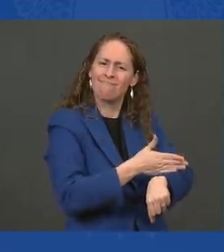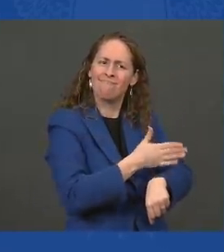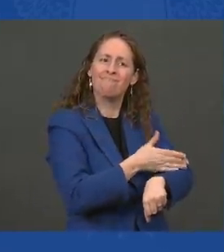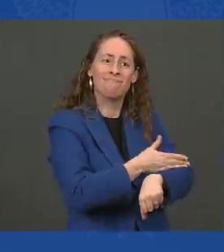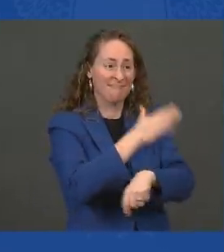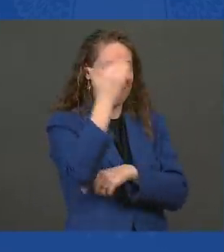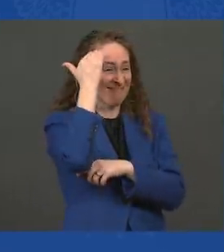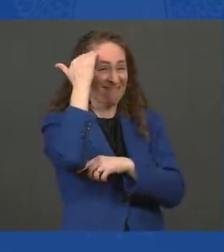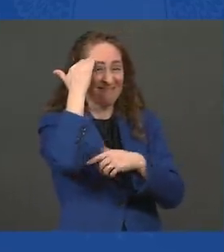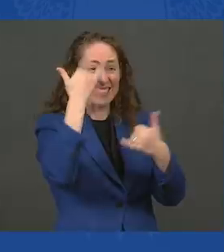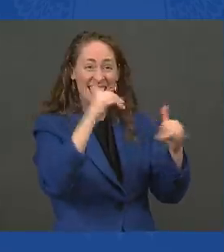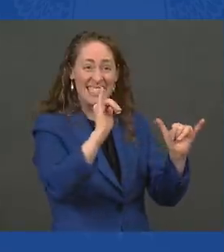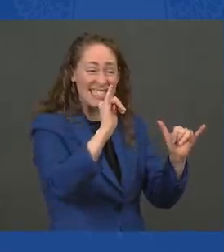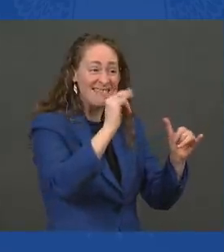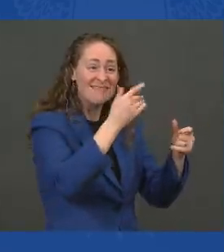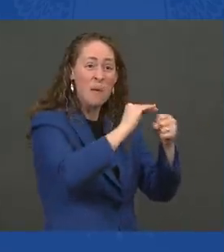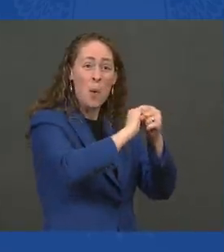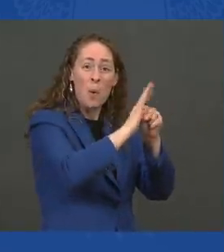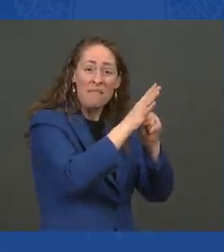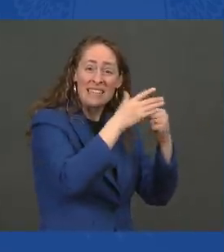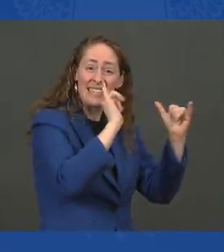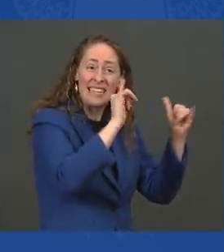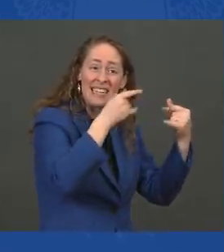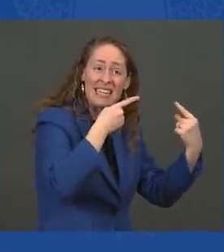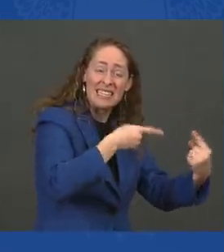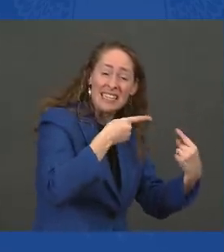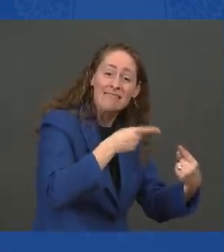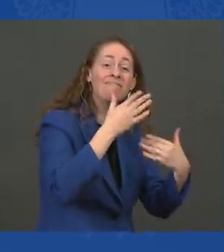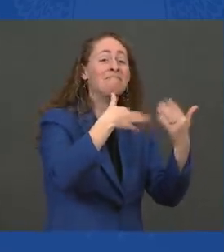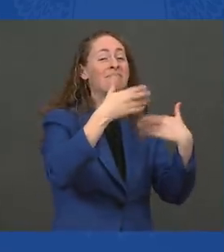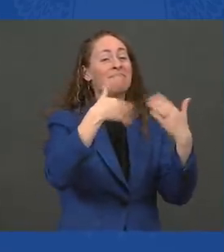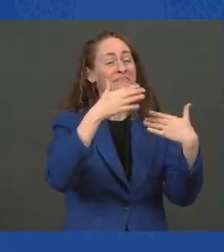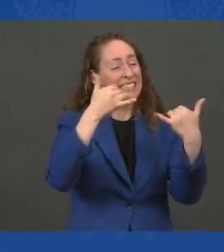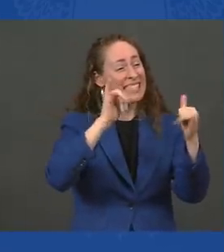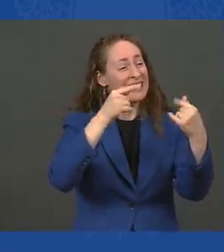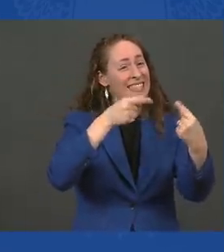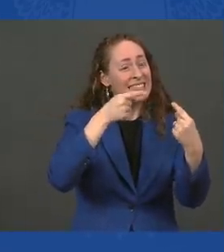And we will move forward now in the face of the Omicron variant as well.